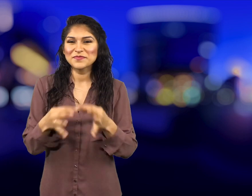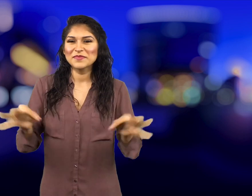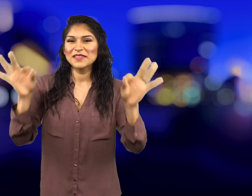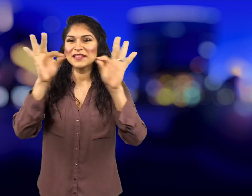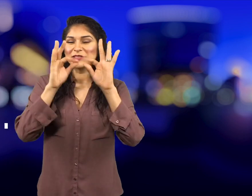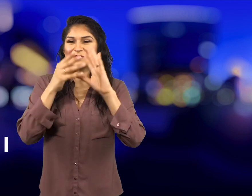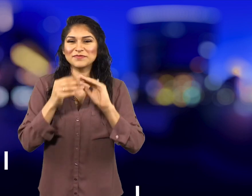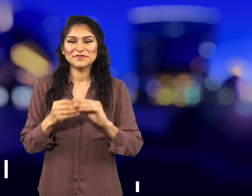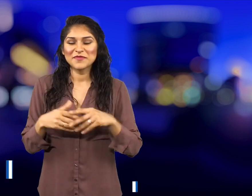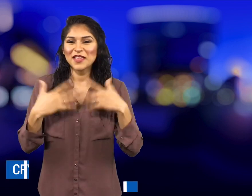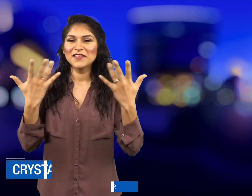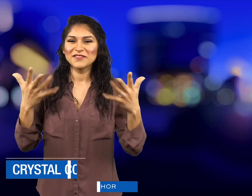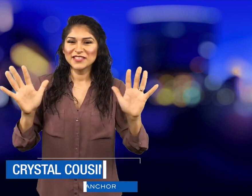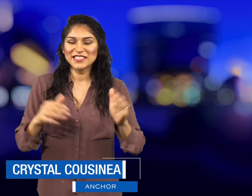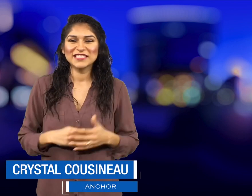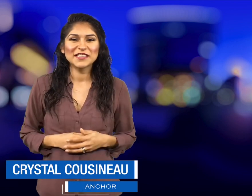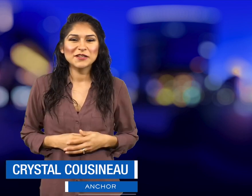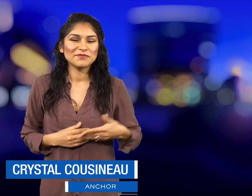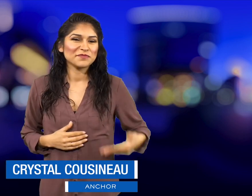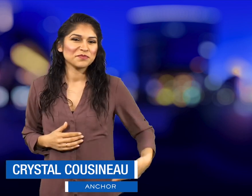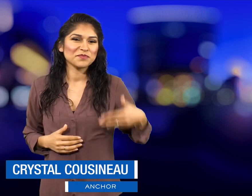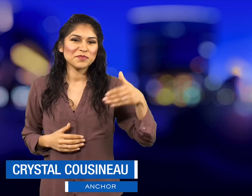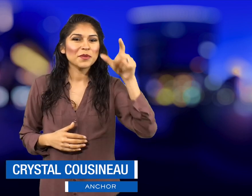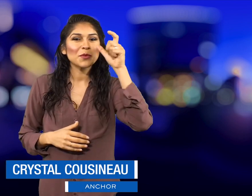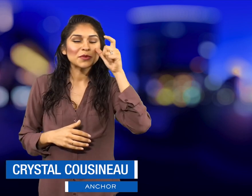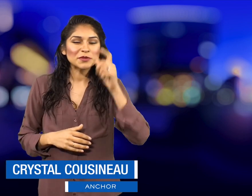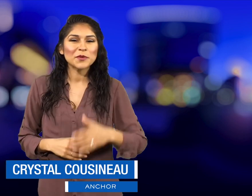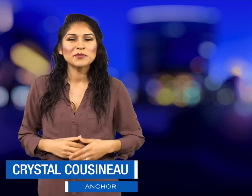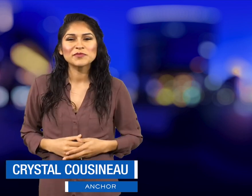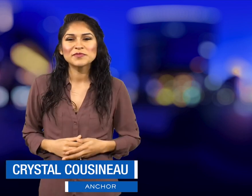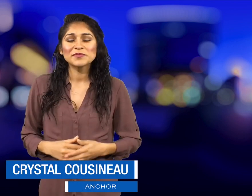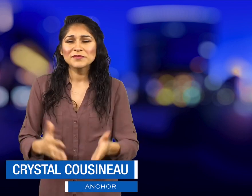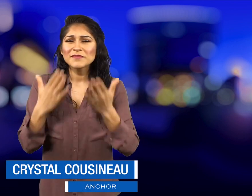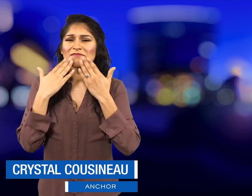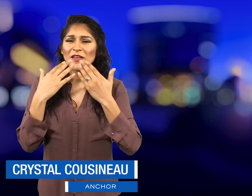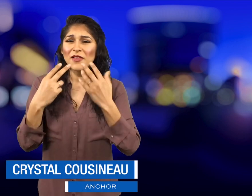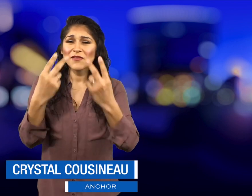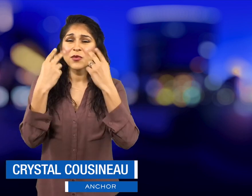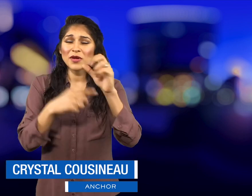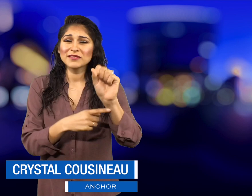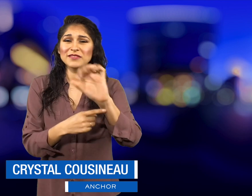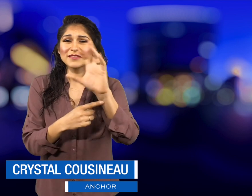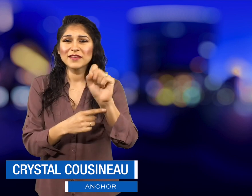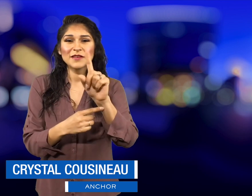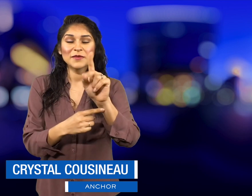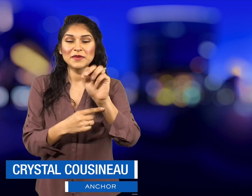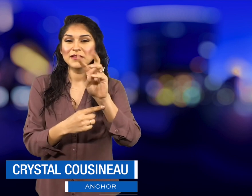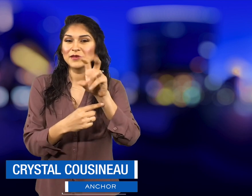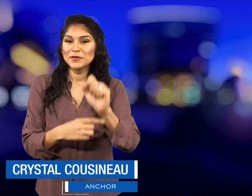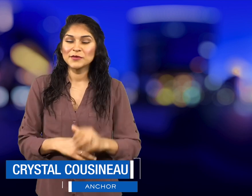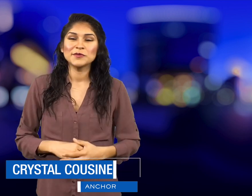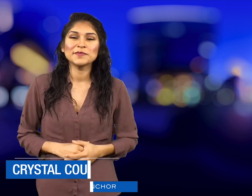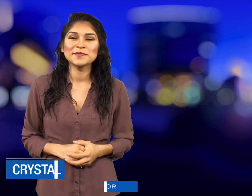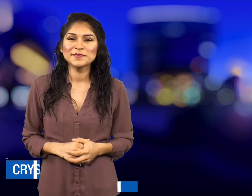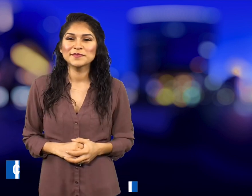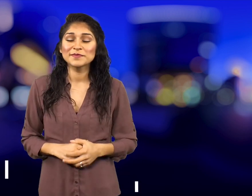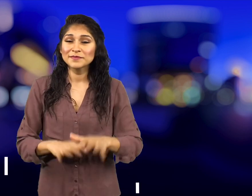And those are your top stories for today. I'm Crystal Cousineau. Thank you for watching Sign1News.